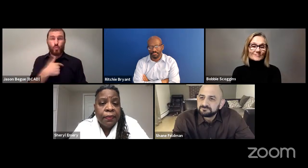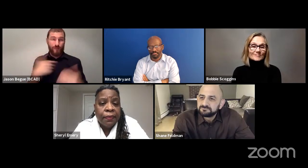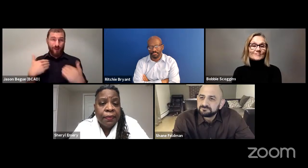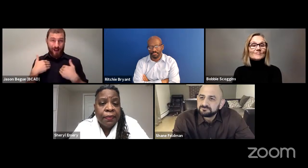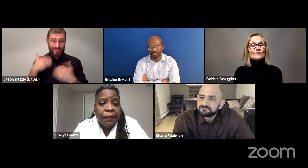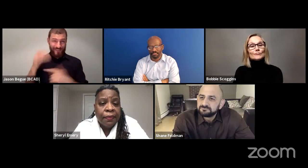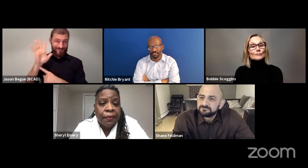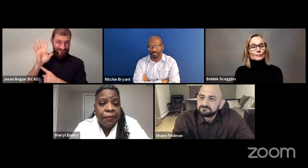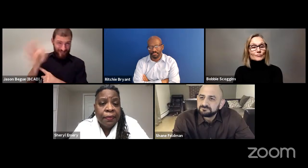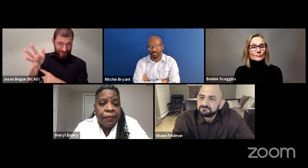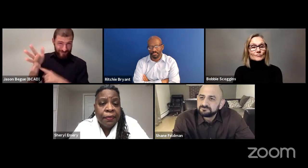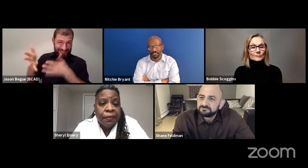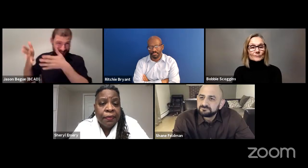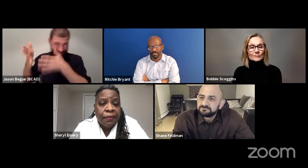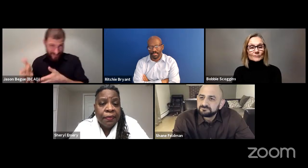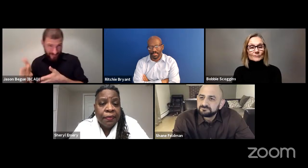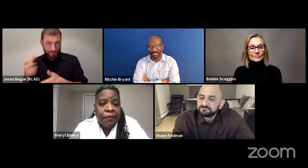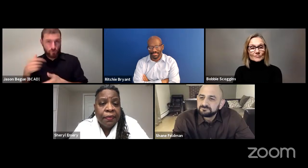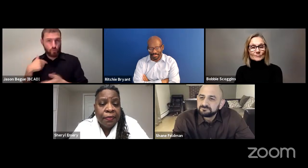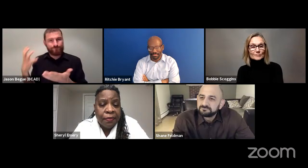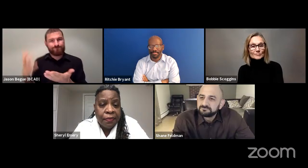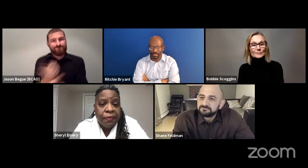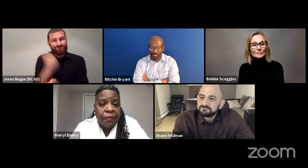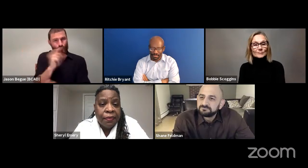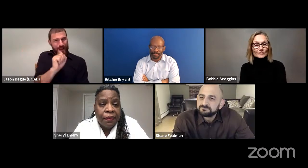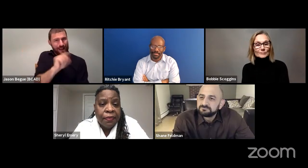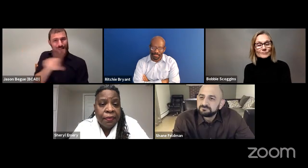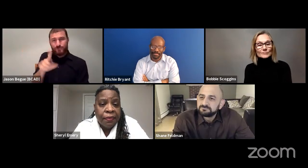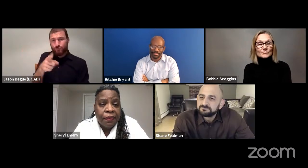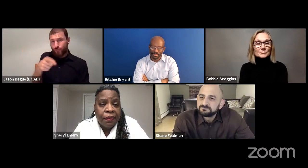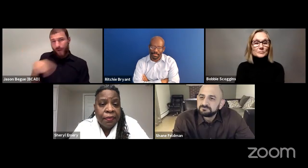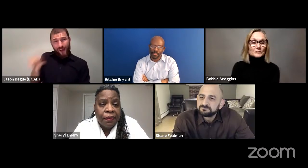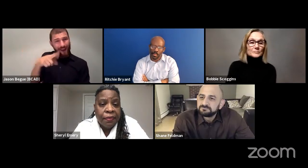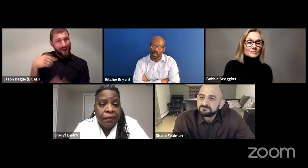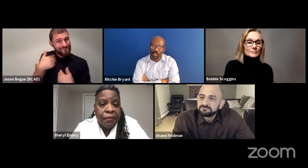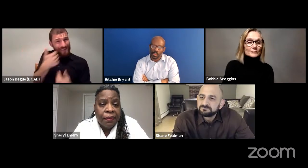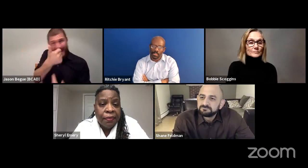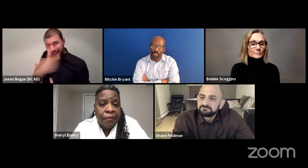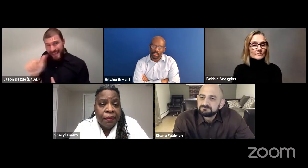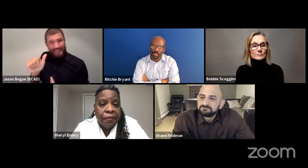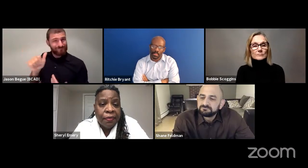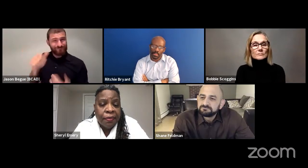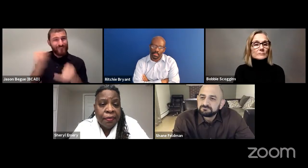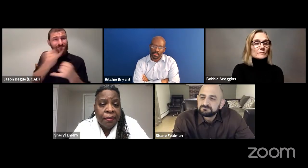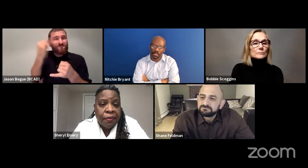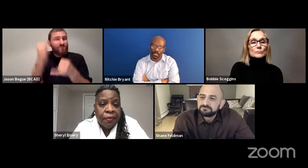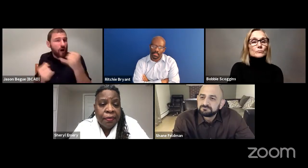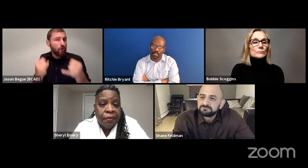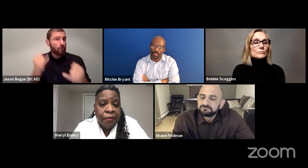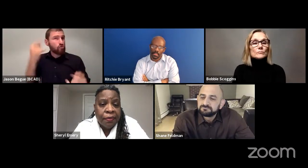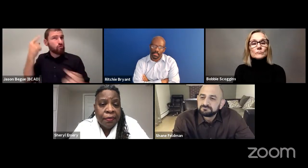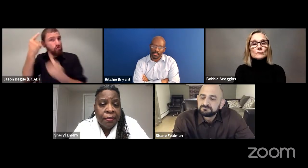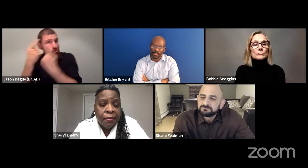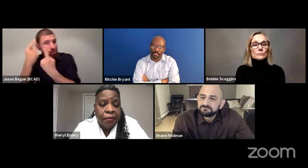need for everybody to work together. Now we have five minutes left, so I would like to